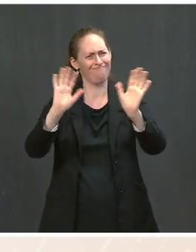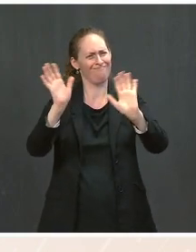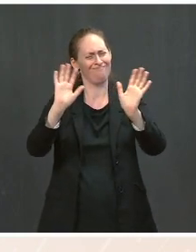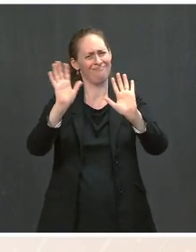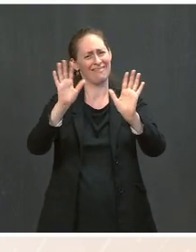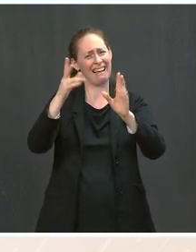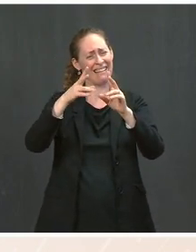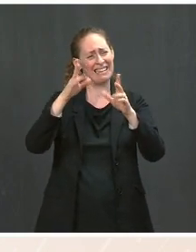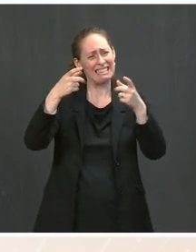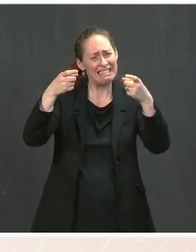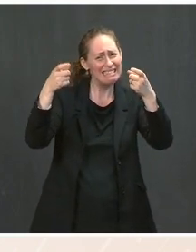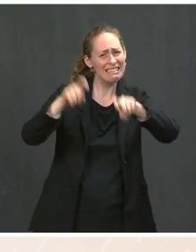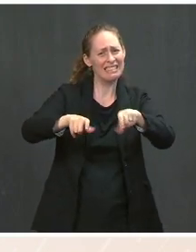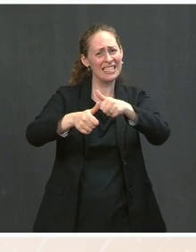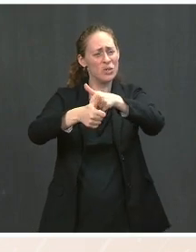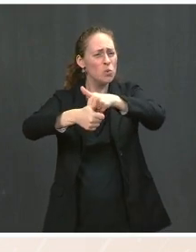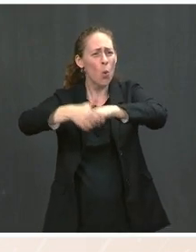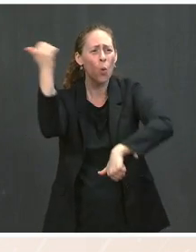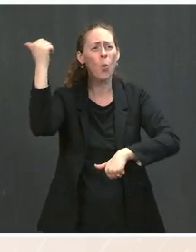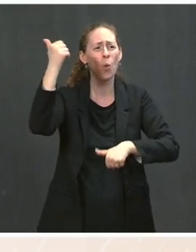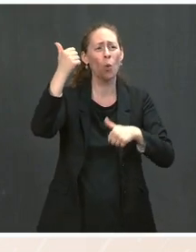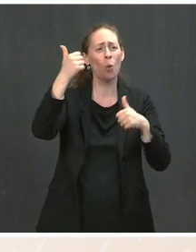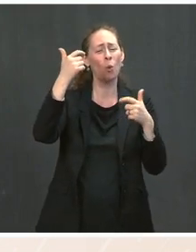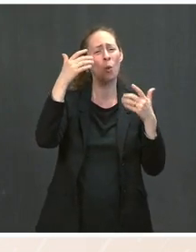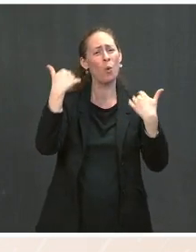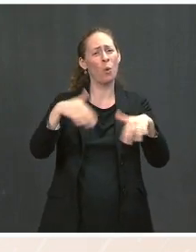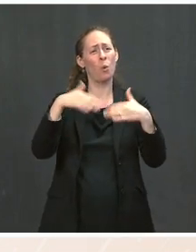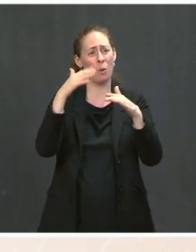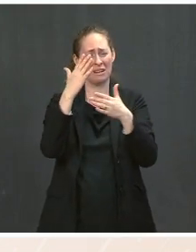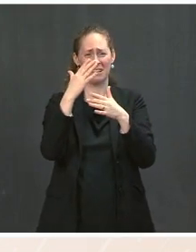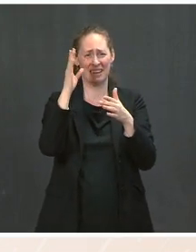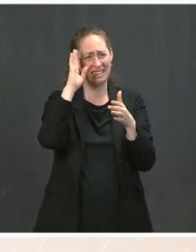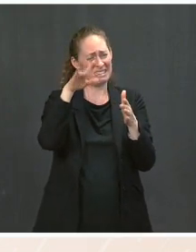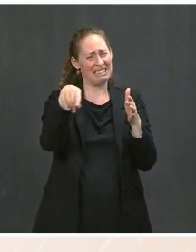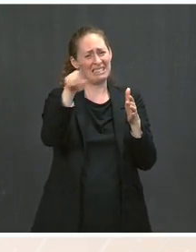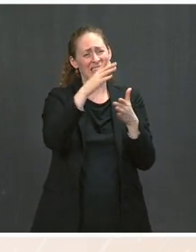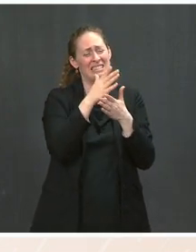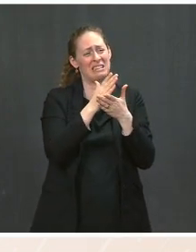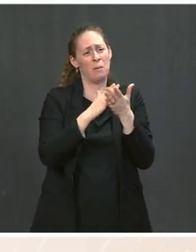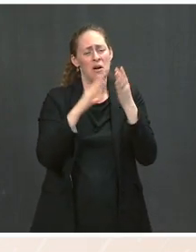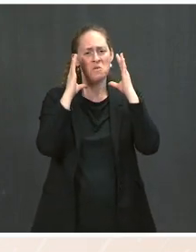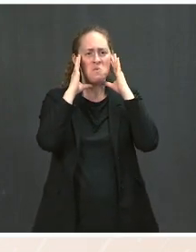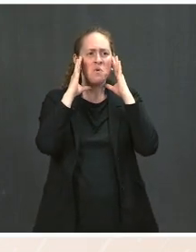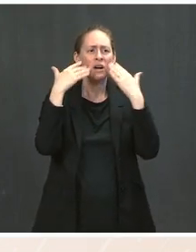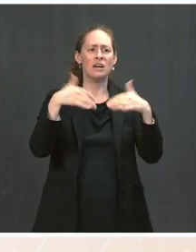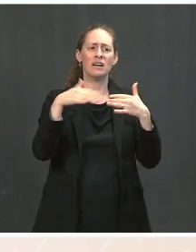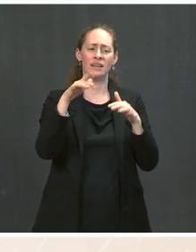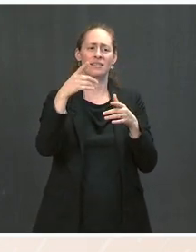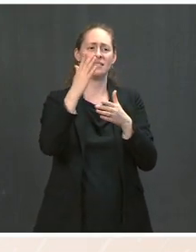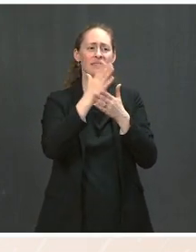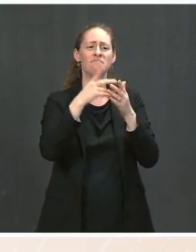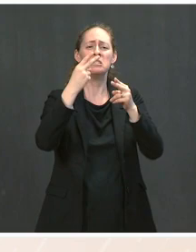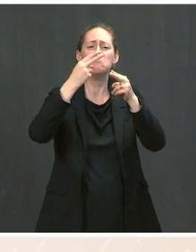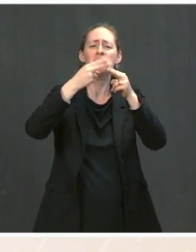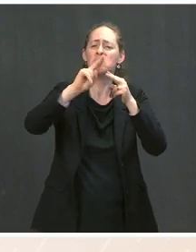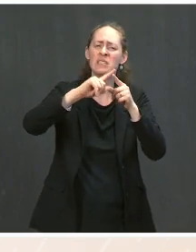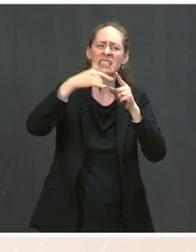a number of these kids are still in -- taking a very dangerous journey, even for a shorter period of time -- or distance, I guess I should say.